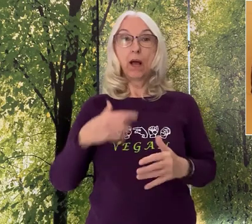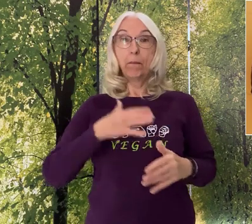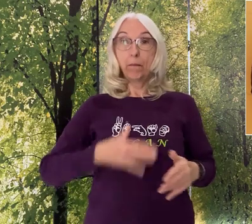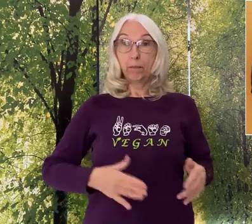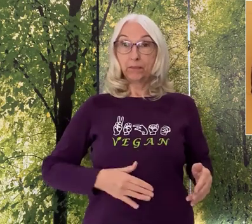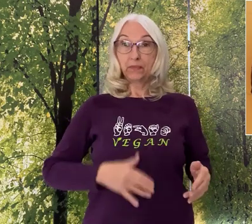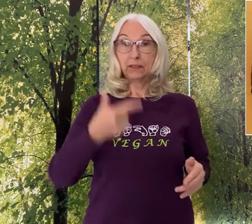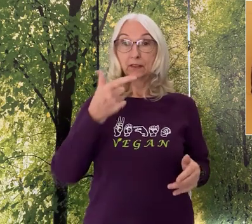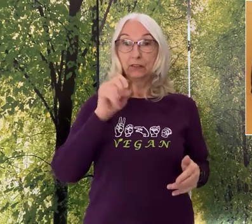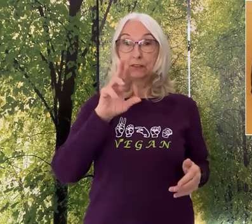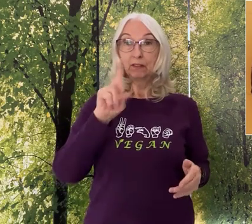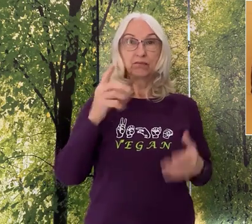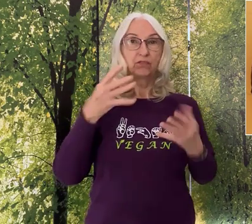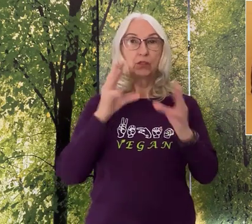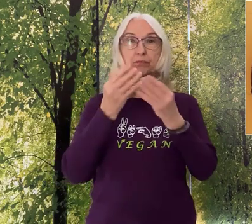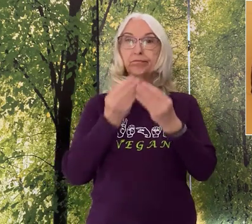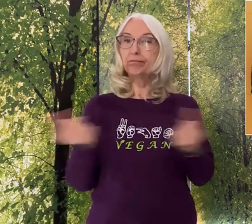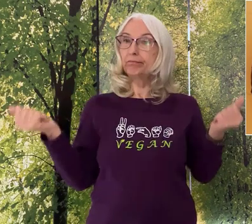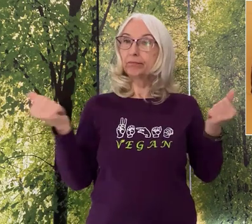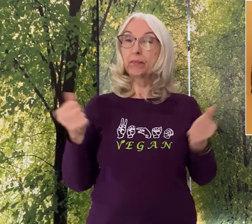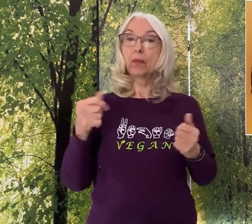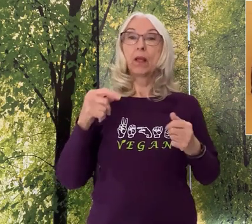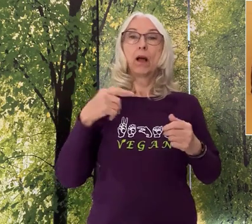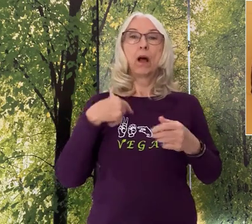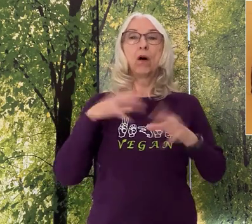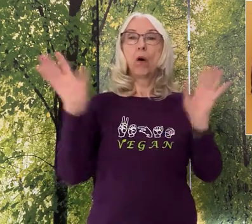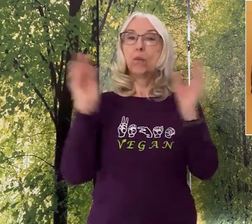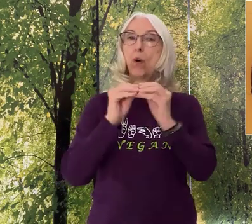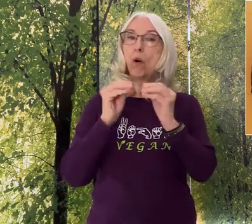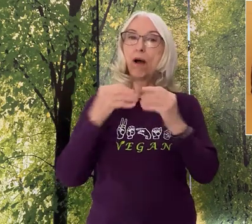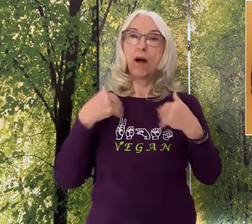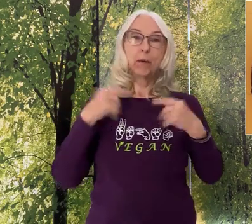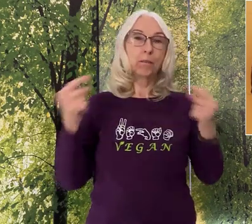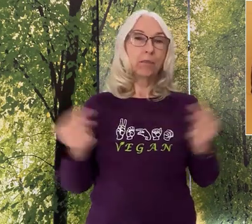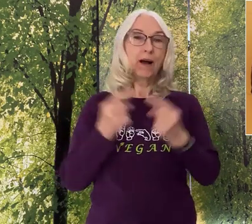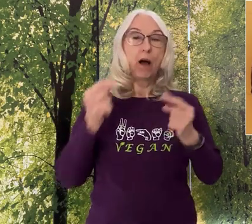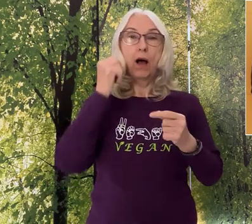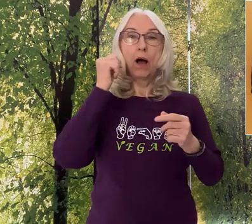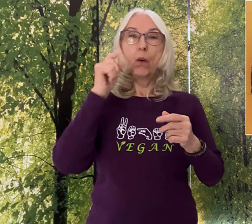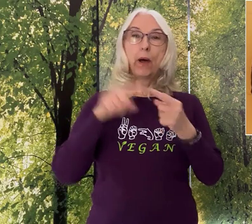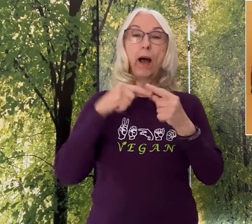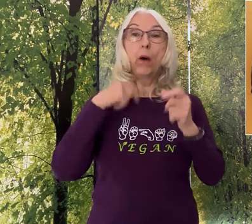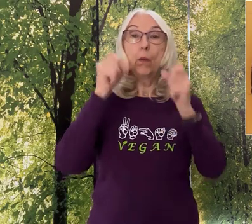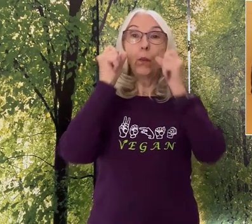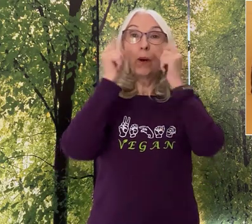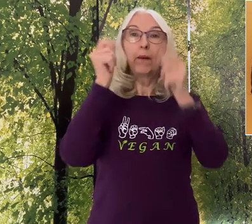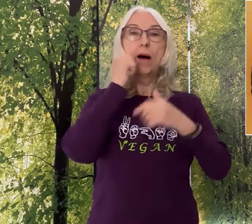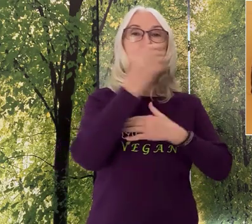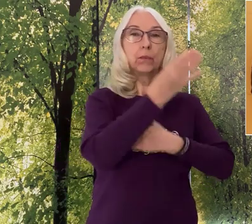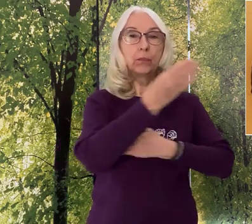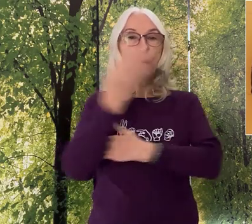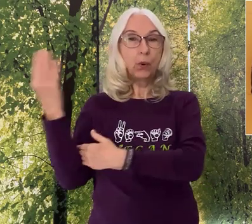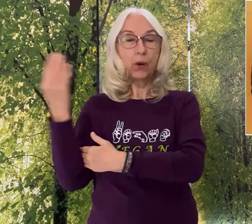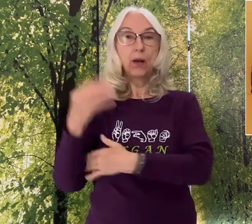the GERD was gone, and I no longer had pain when I woke up each morning.